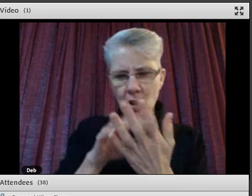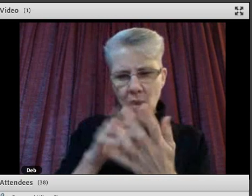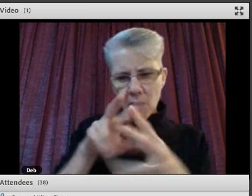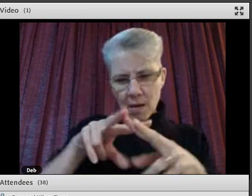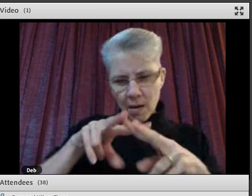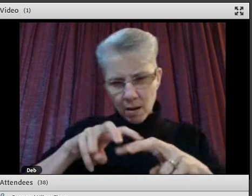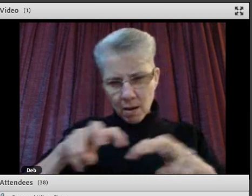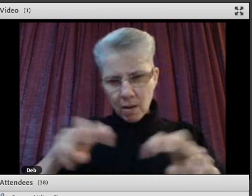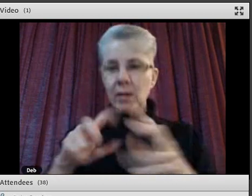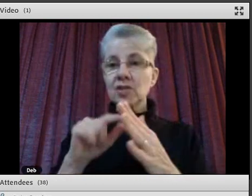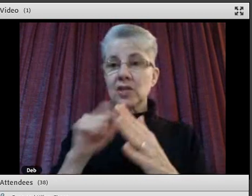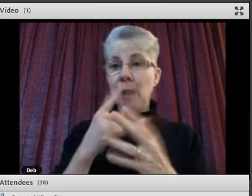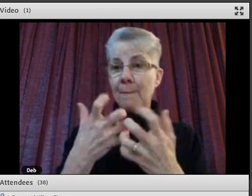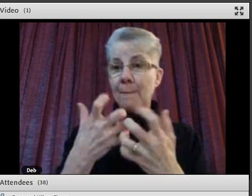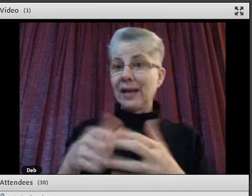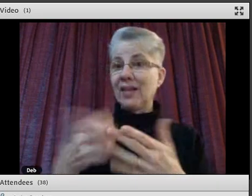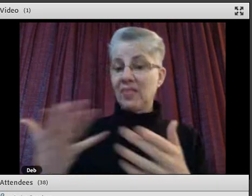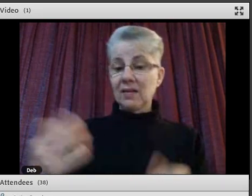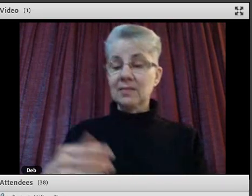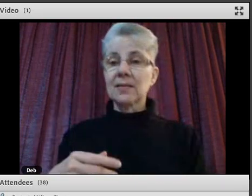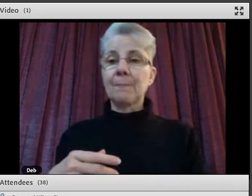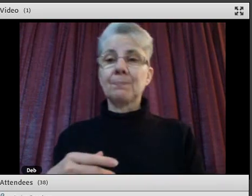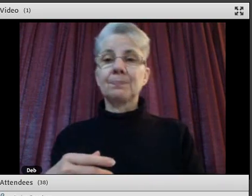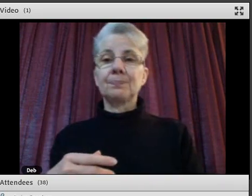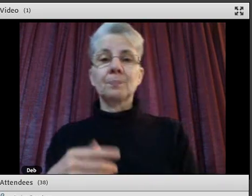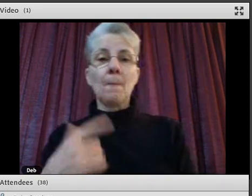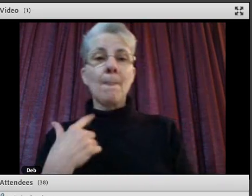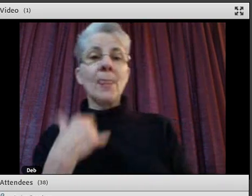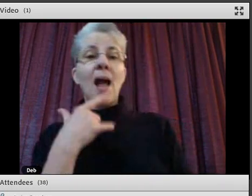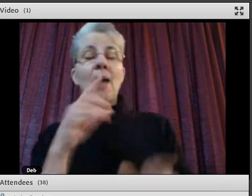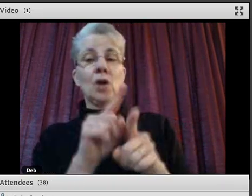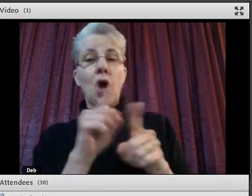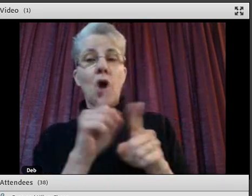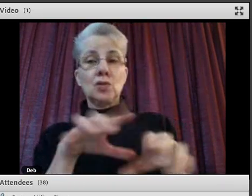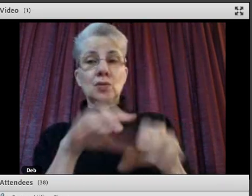Hilary: And then, I would also take the opportunity if you have a Makey Makey --